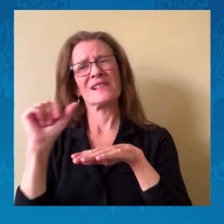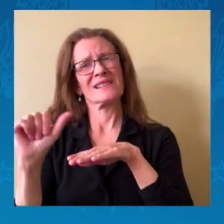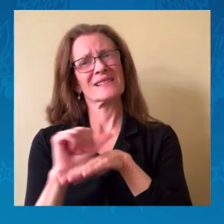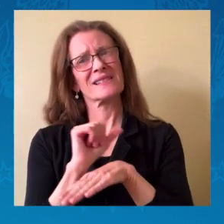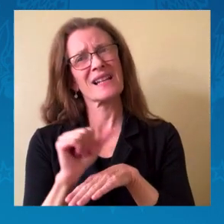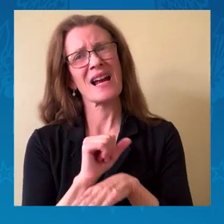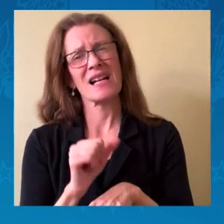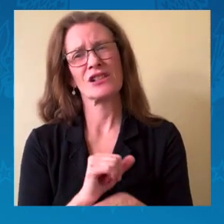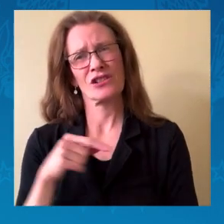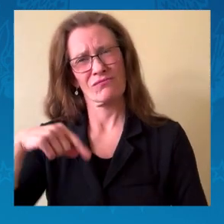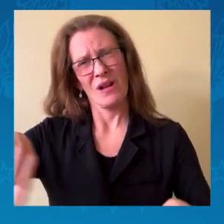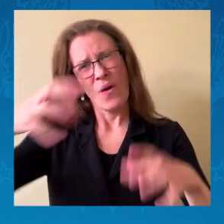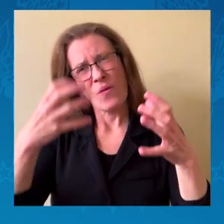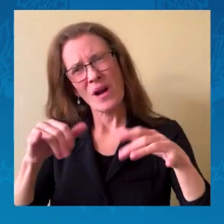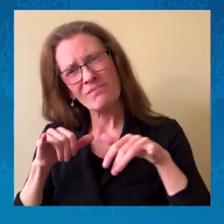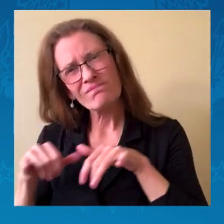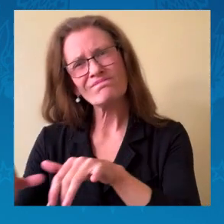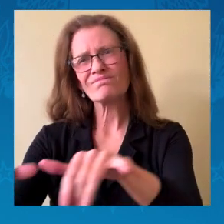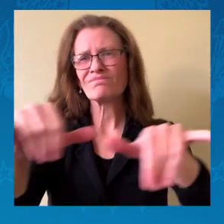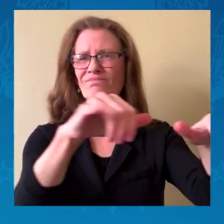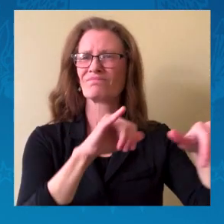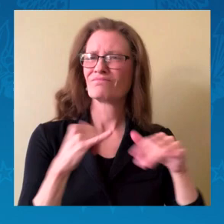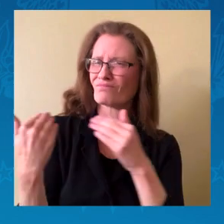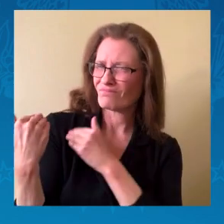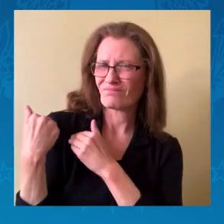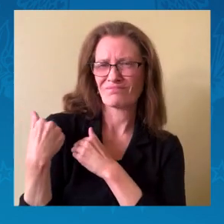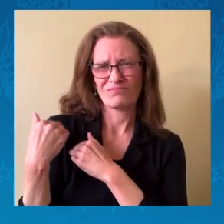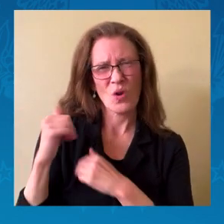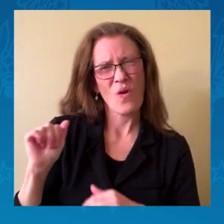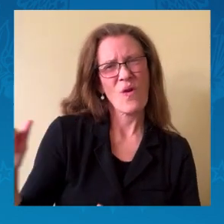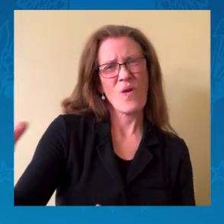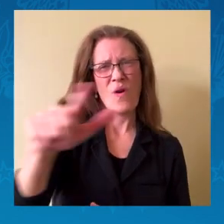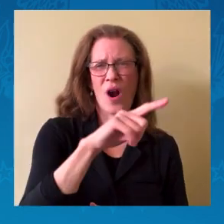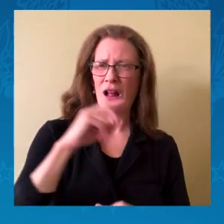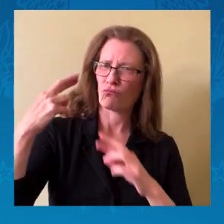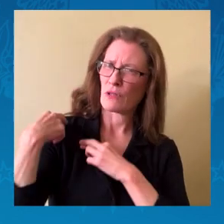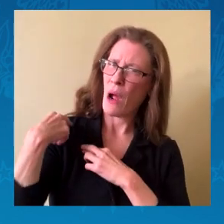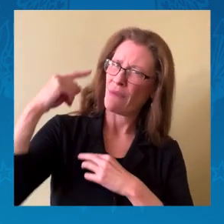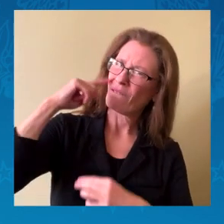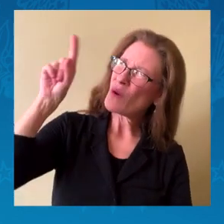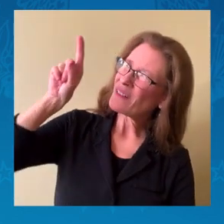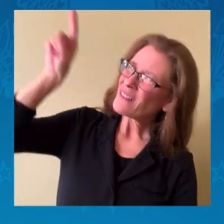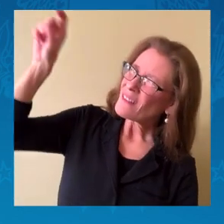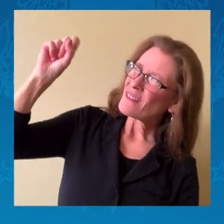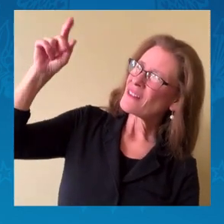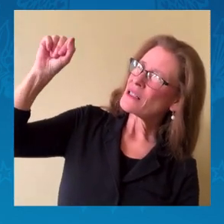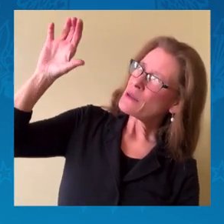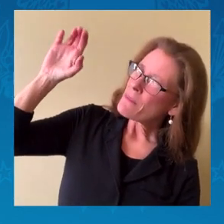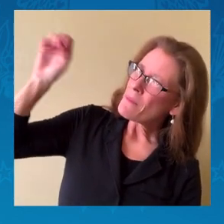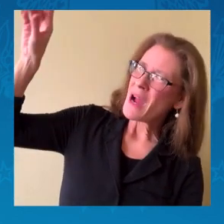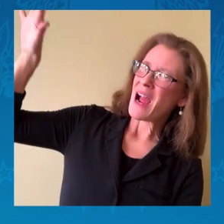And as a military organization and one of the world's most experienced and largest space operators,